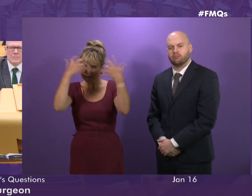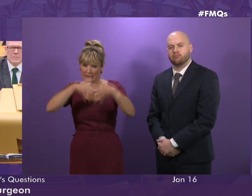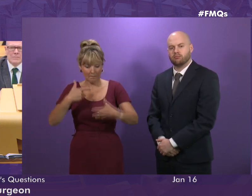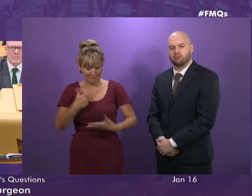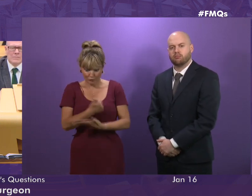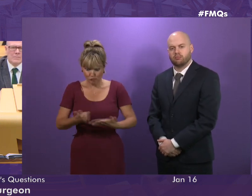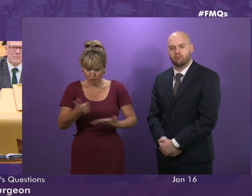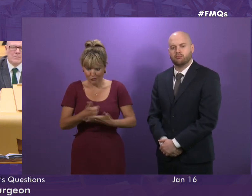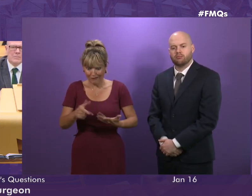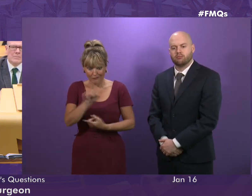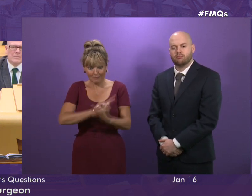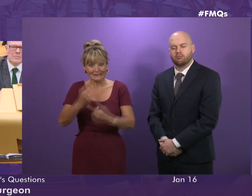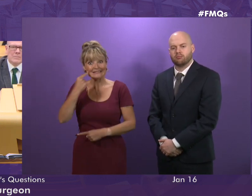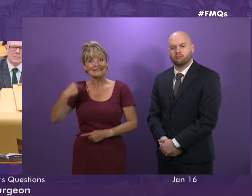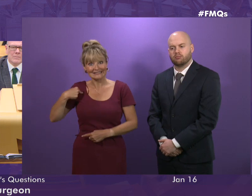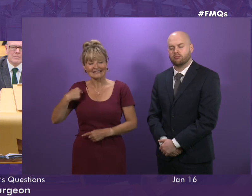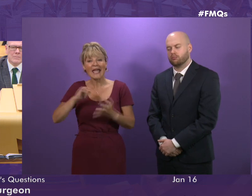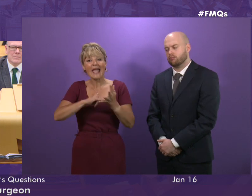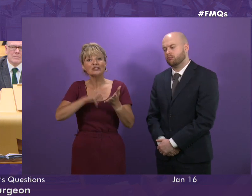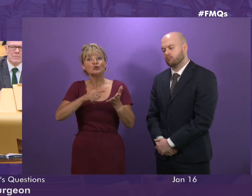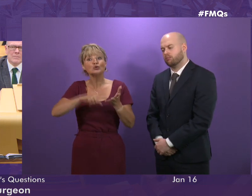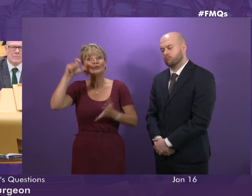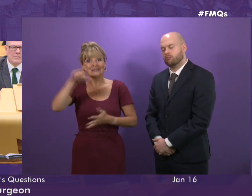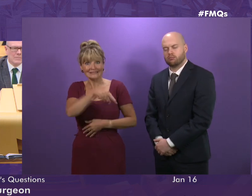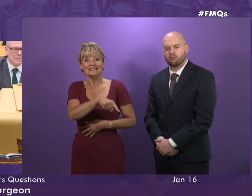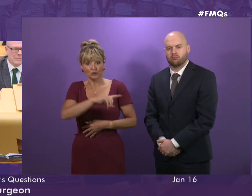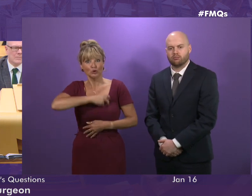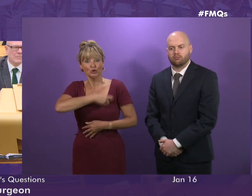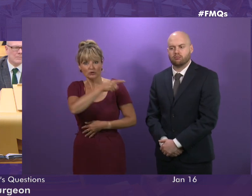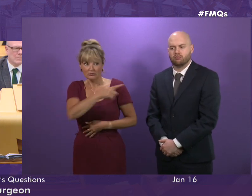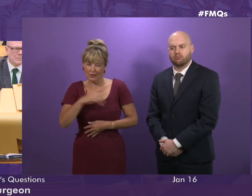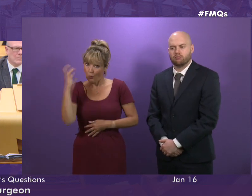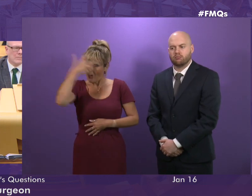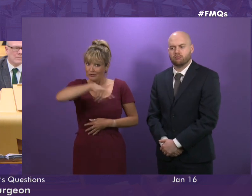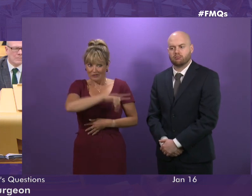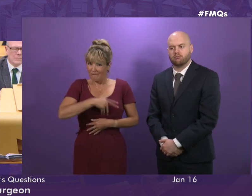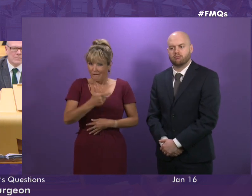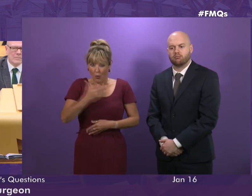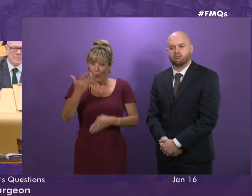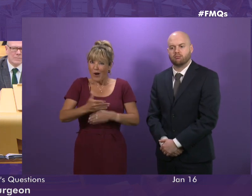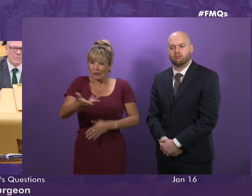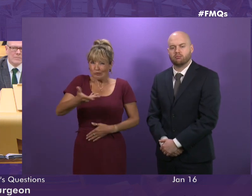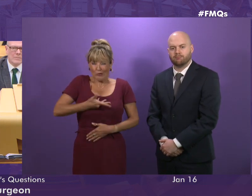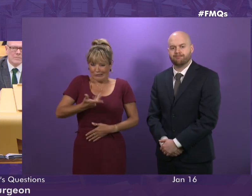it, and it fears a race to the bottom on workers’ rights. We could face a race to the bottom